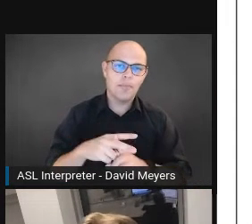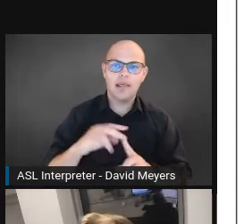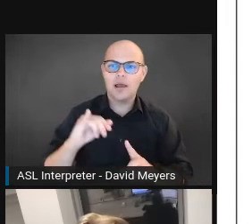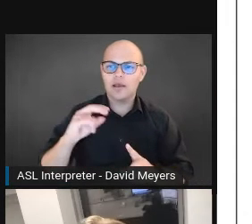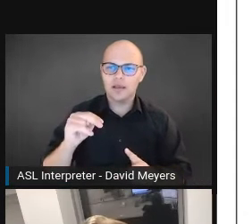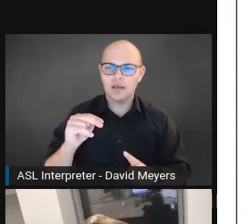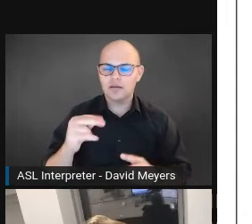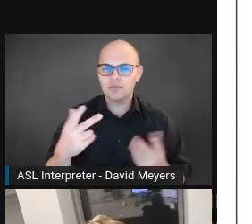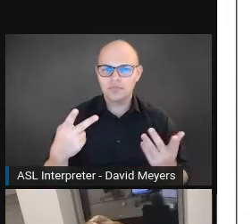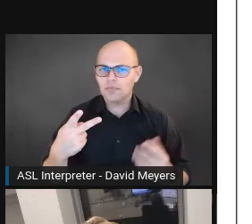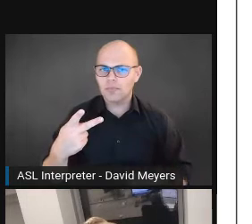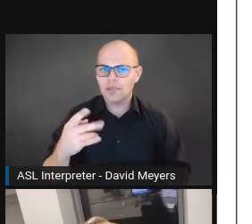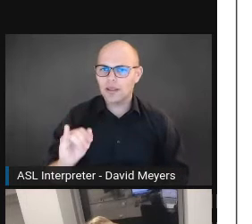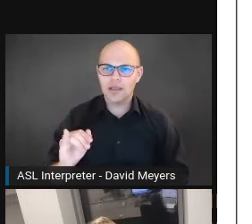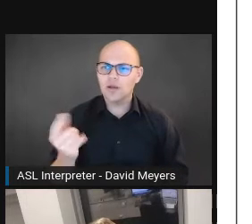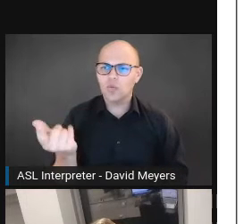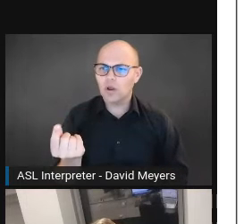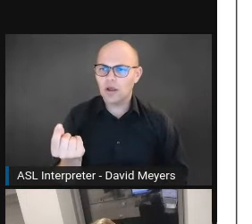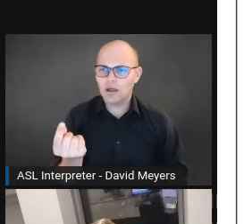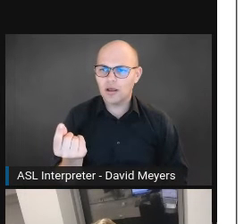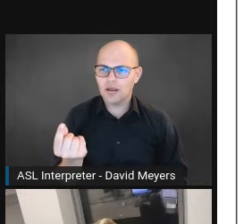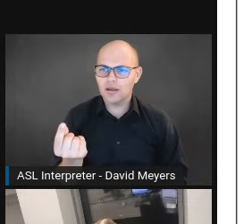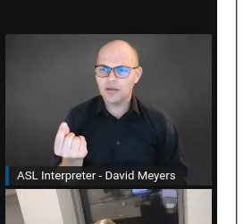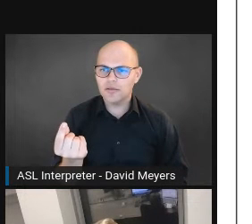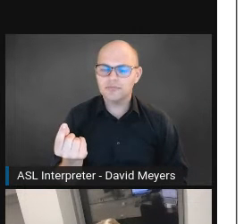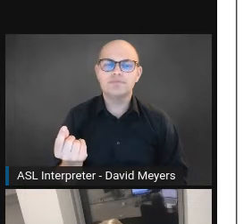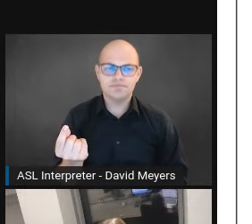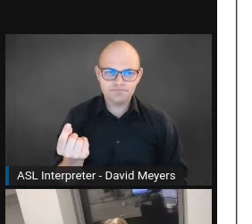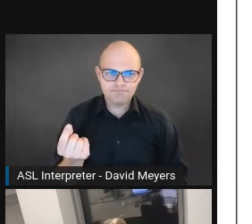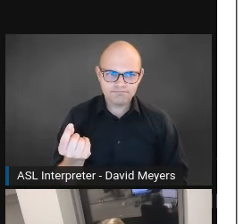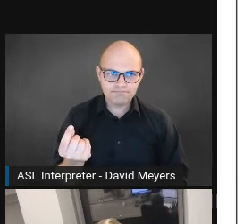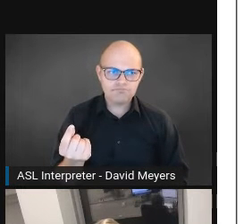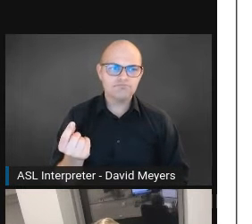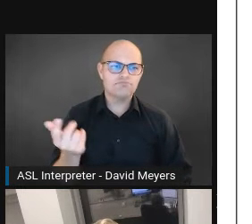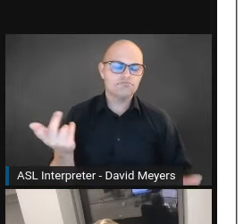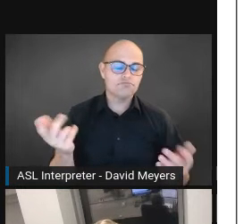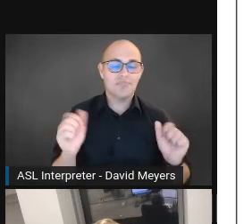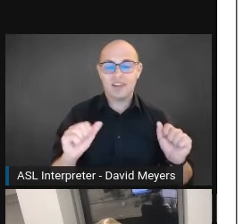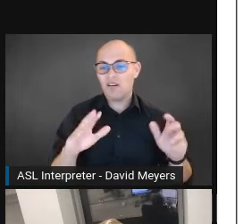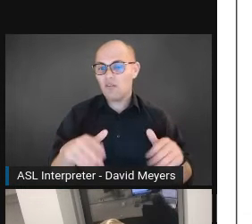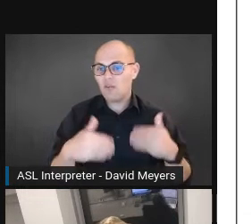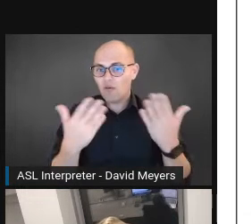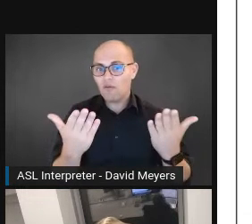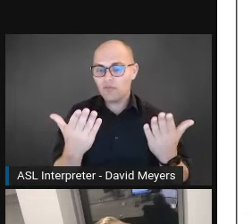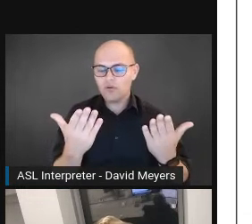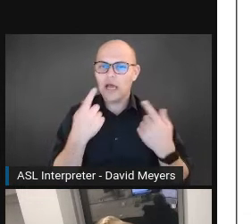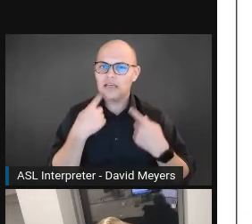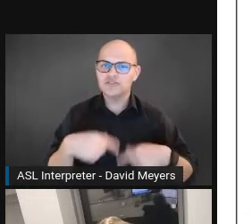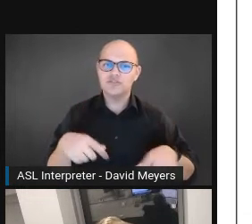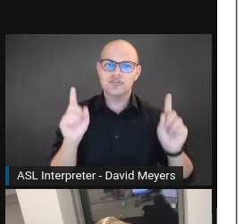Plugins, since most features a WordPress site can offer are usually achieved by the use of certain commercial